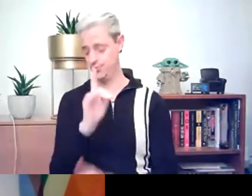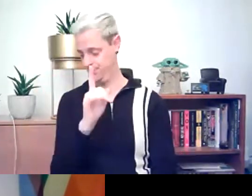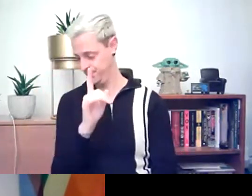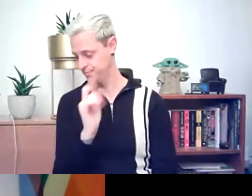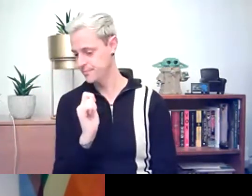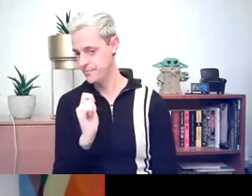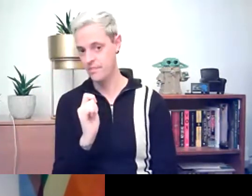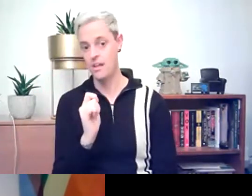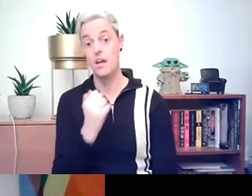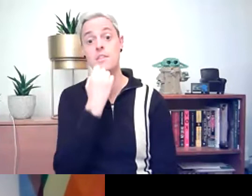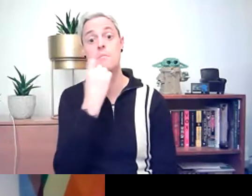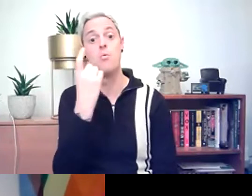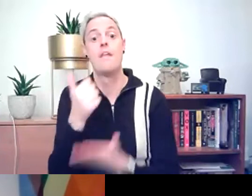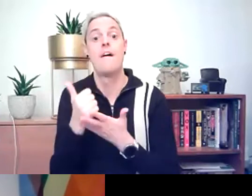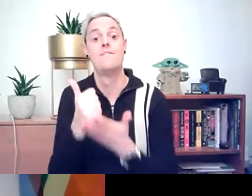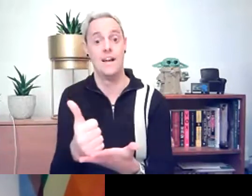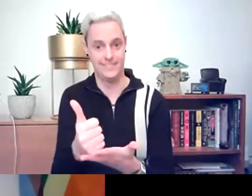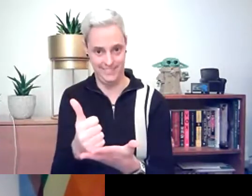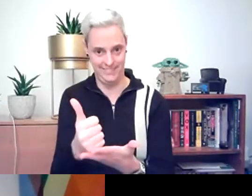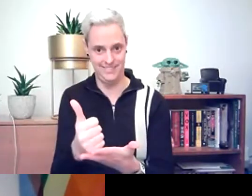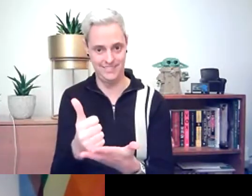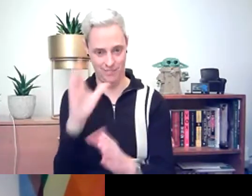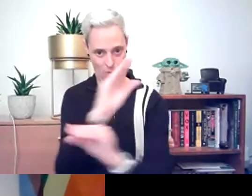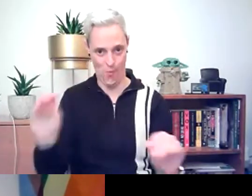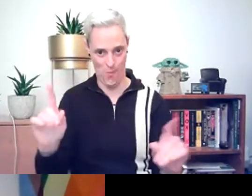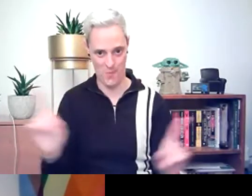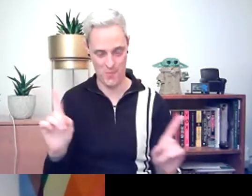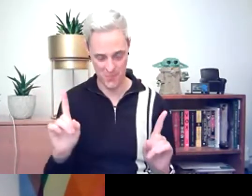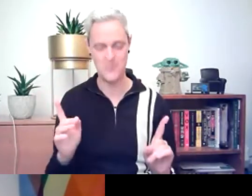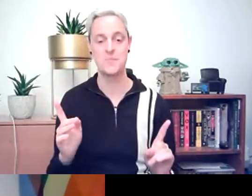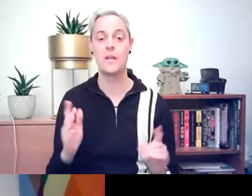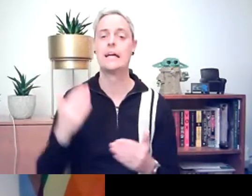of advice, which I'm sure everyone knows. 18:42:32 Never under any circumstances, no